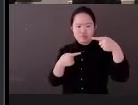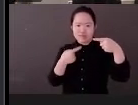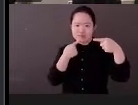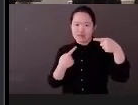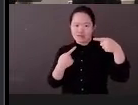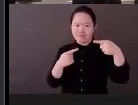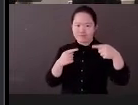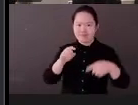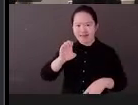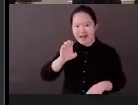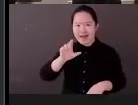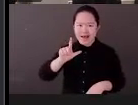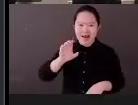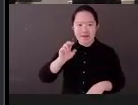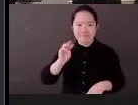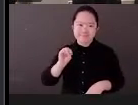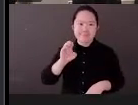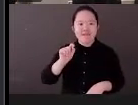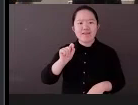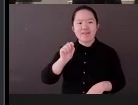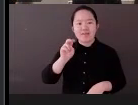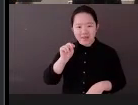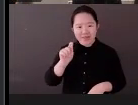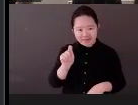Each of cards have information about element,